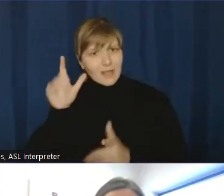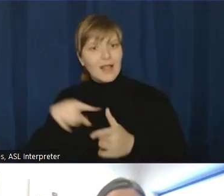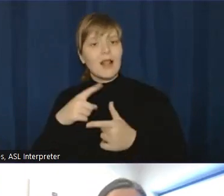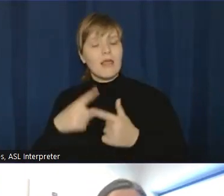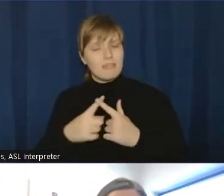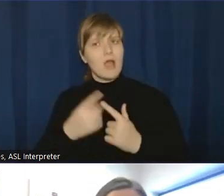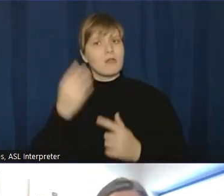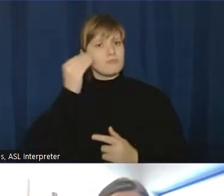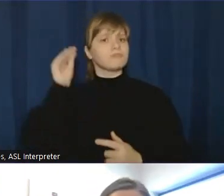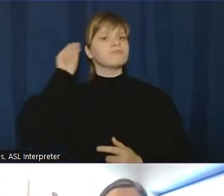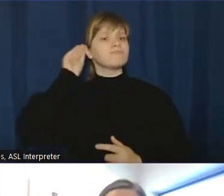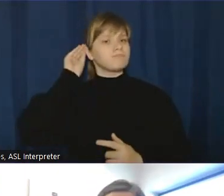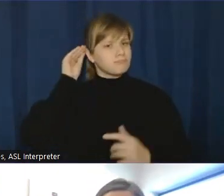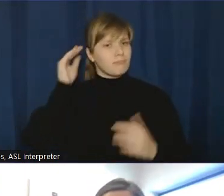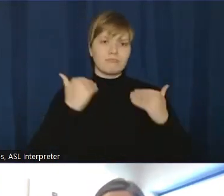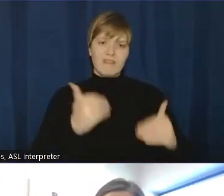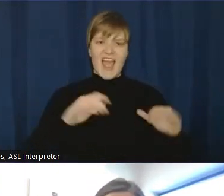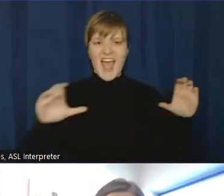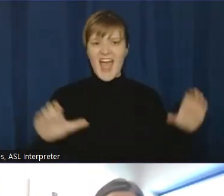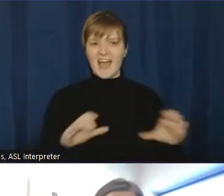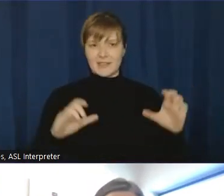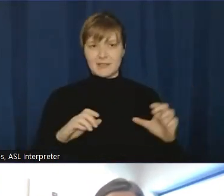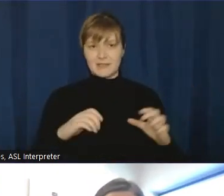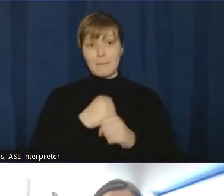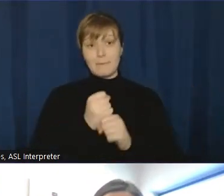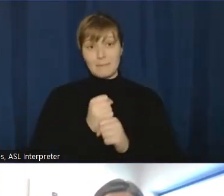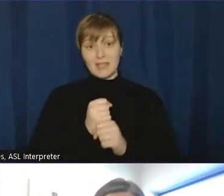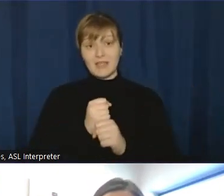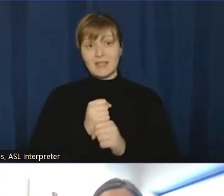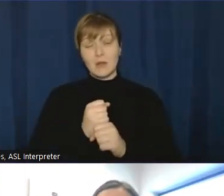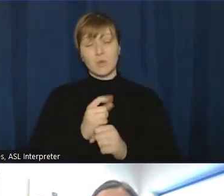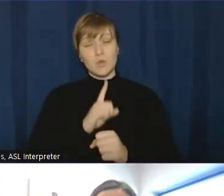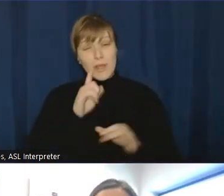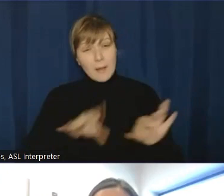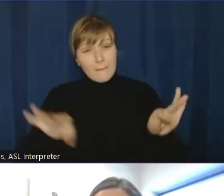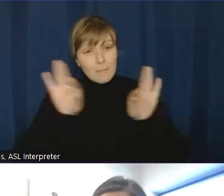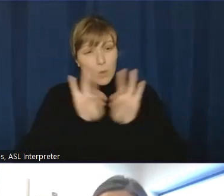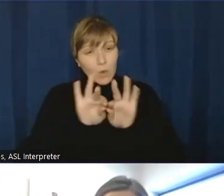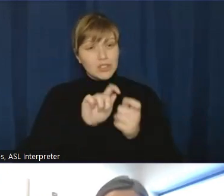Really making meaningful change. I think that creates trust and makes people continue to be